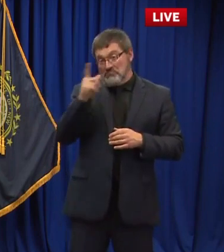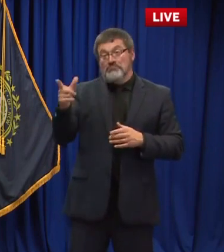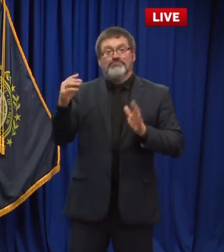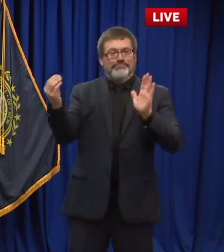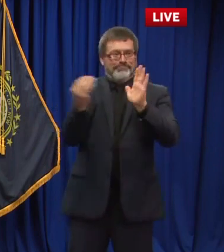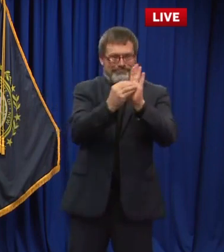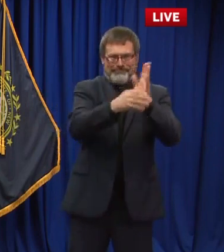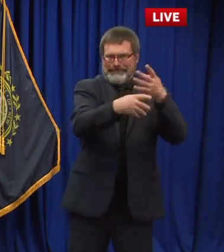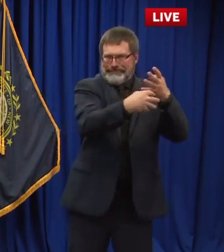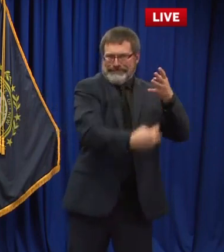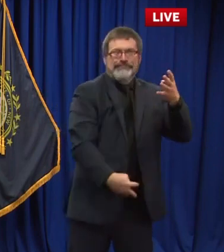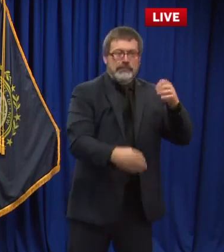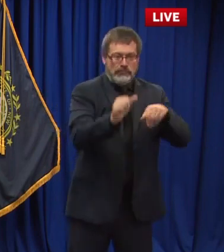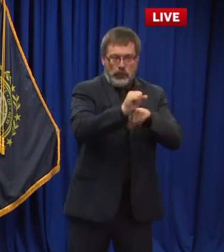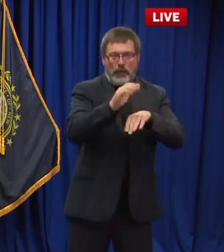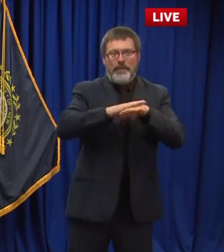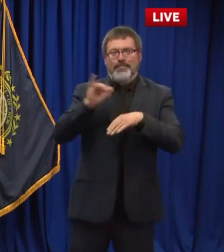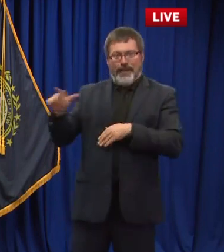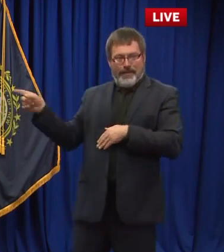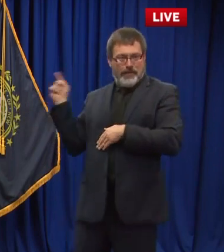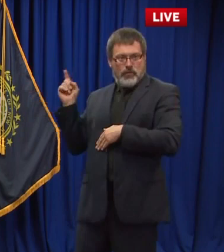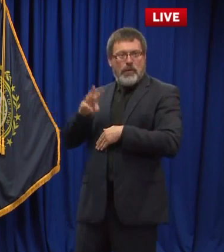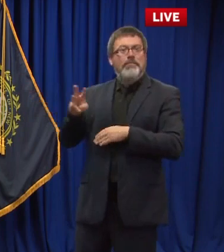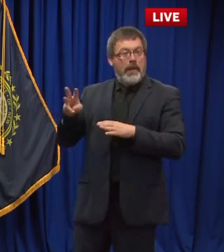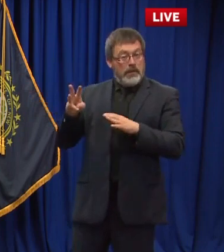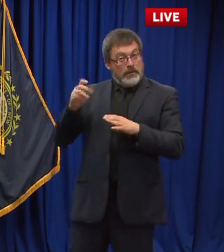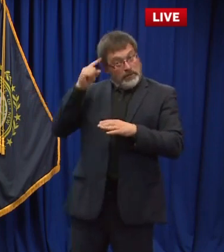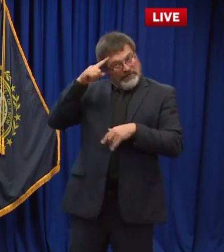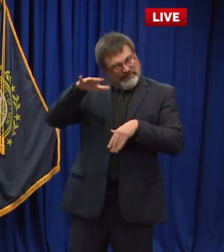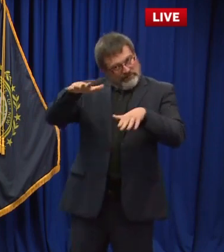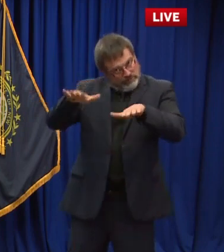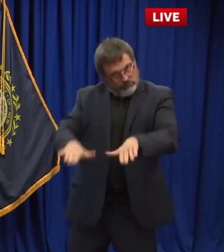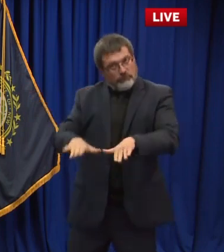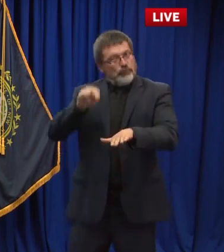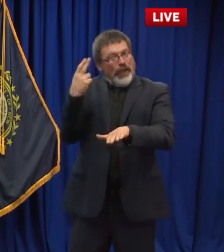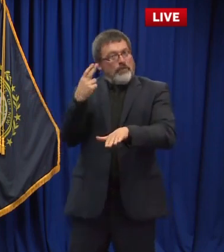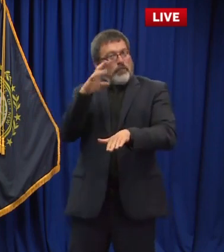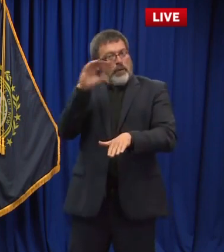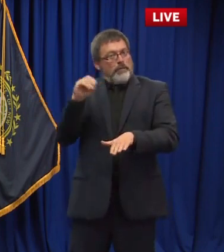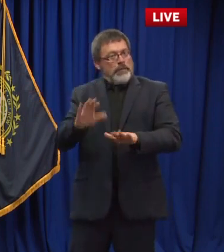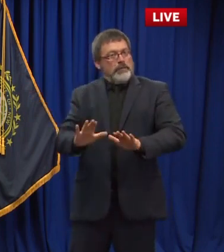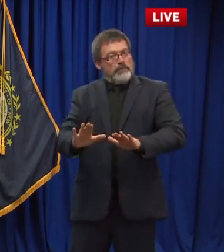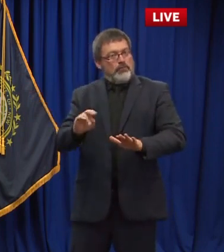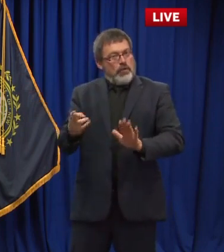WE ARE ALLOWING ALL THE INDUSTRIES TO PARTICIPATE. THEY CAN PUT THEIR JOBS ONLINE.